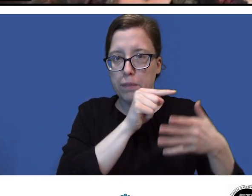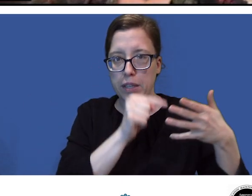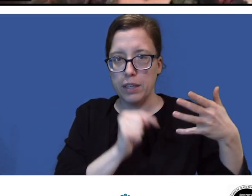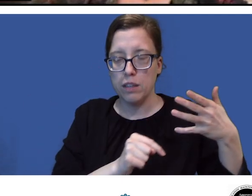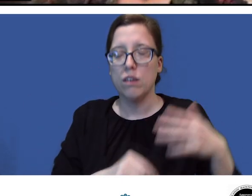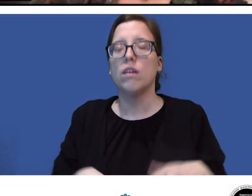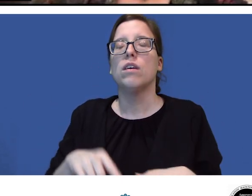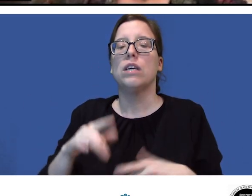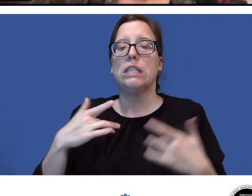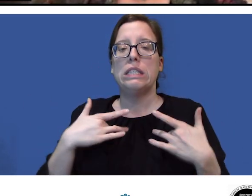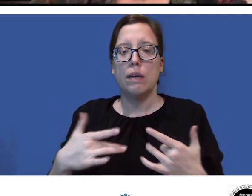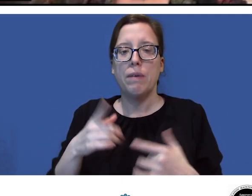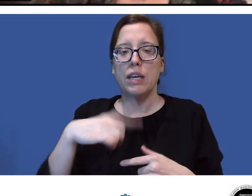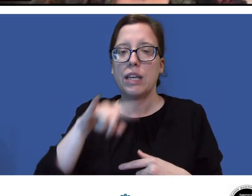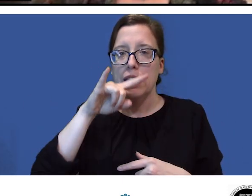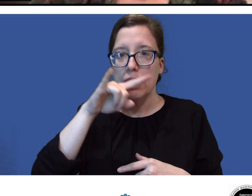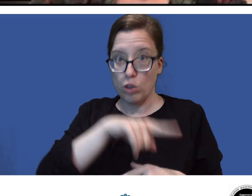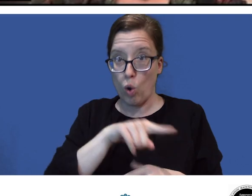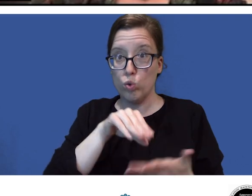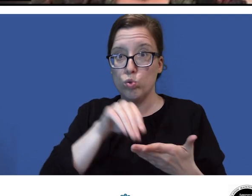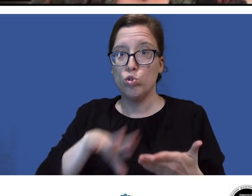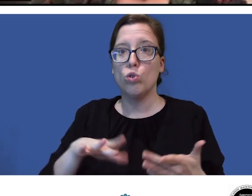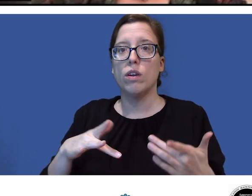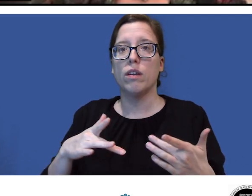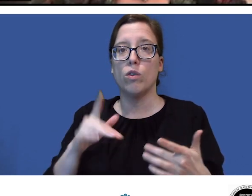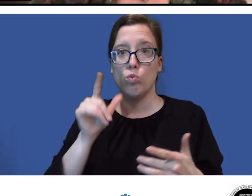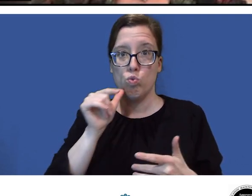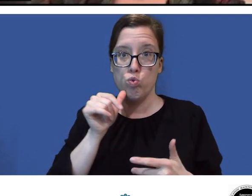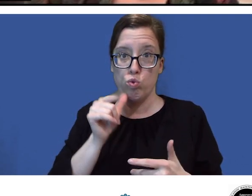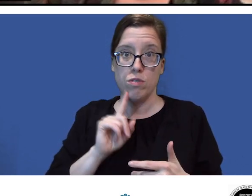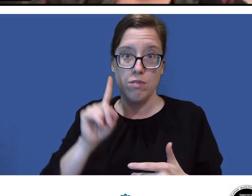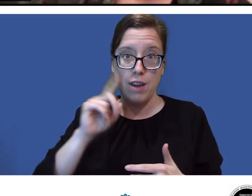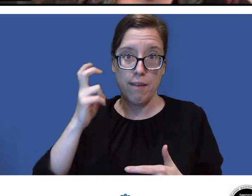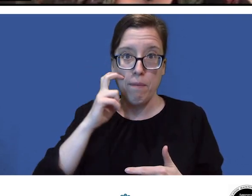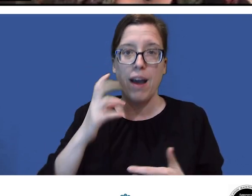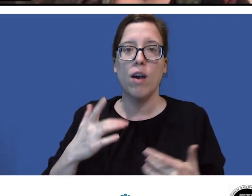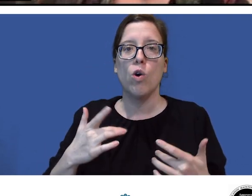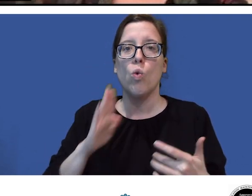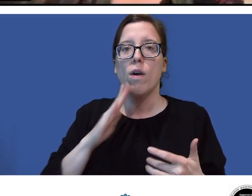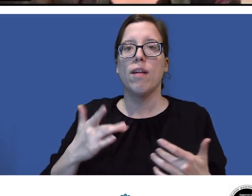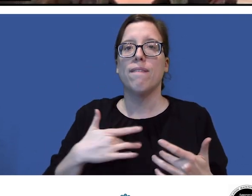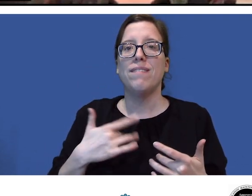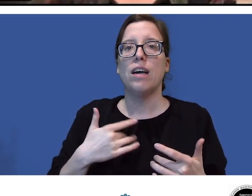than many of the typical learners in our schools, or in your families.